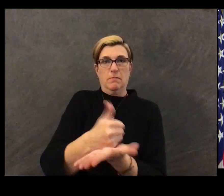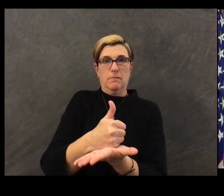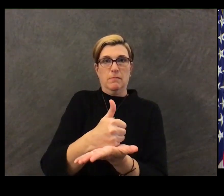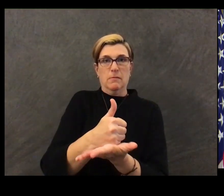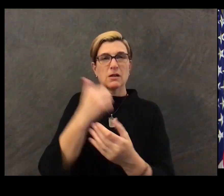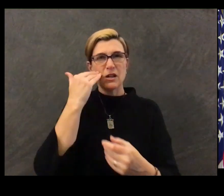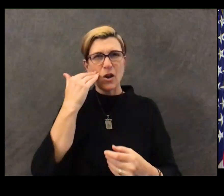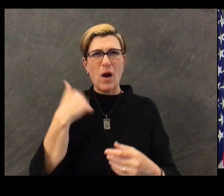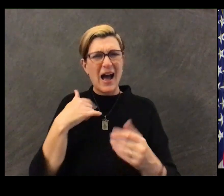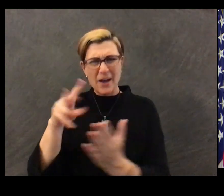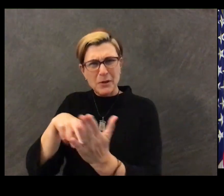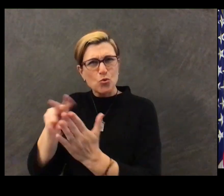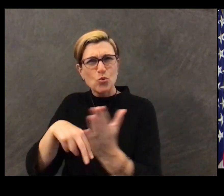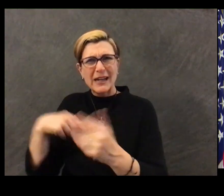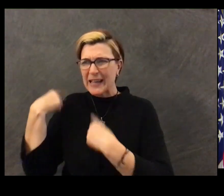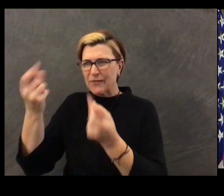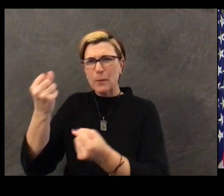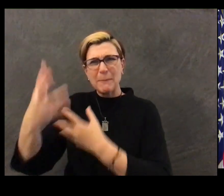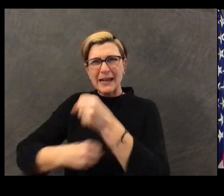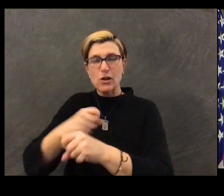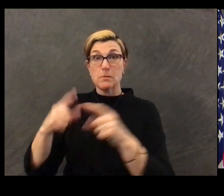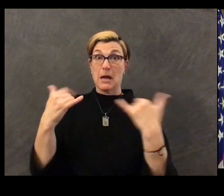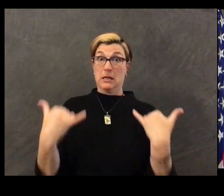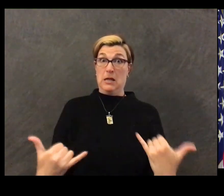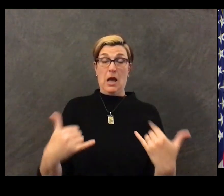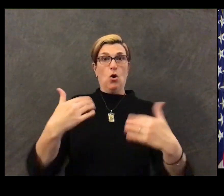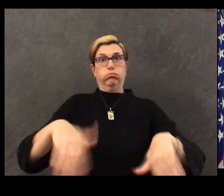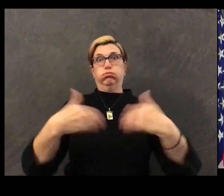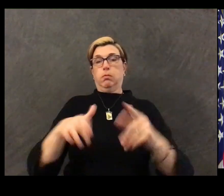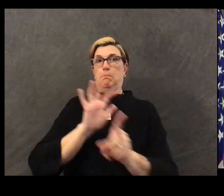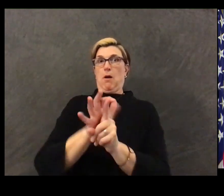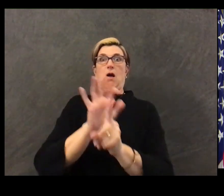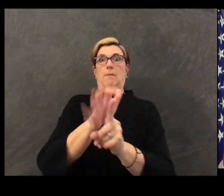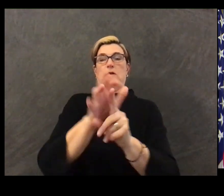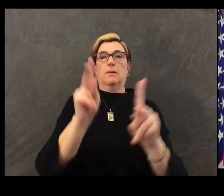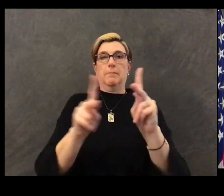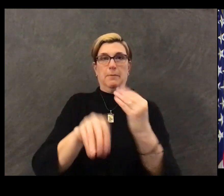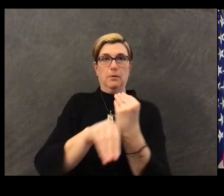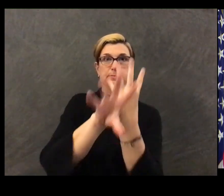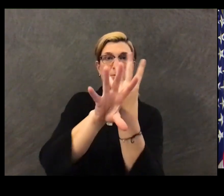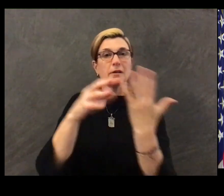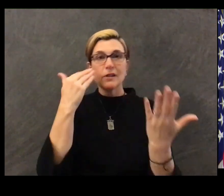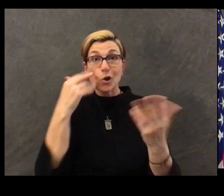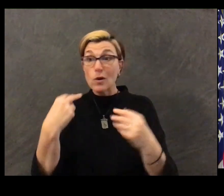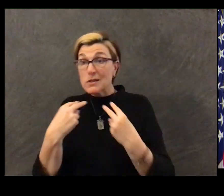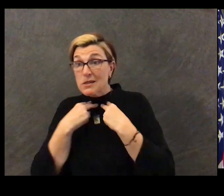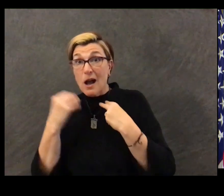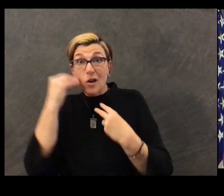for years and all of a sudden because of this it's become a big a big thing people can't leave their houses they didn't want to leave the houses for